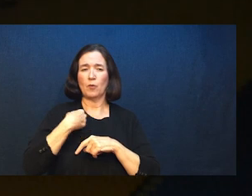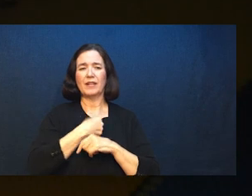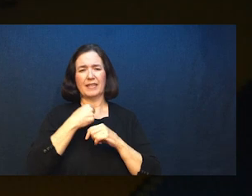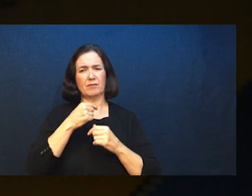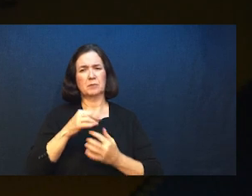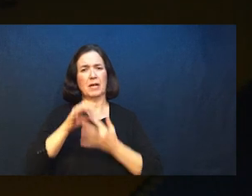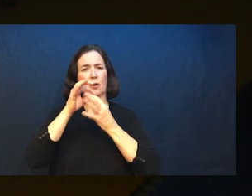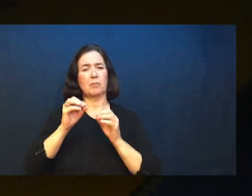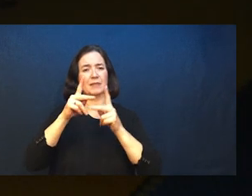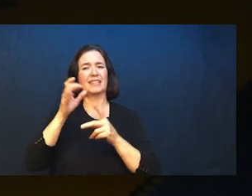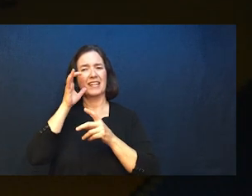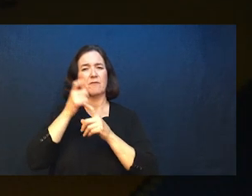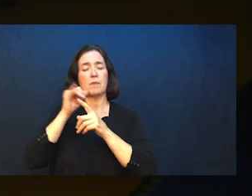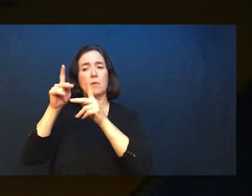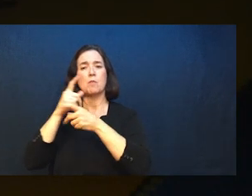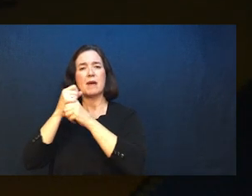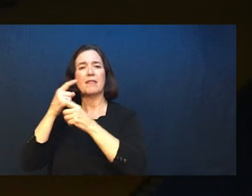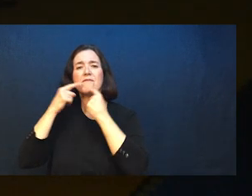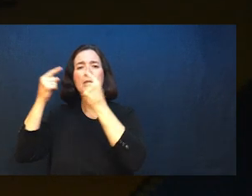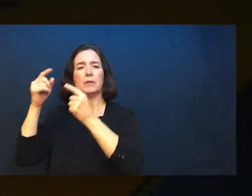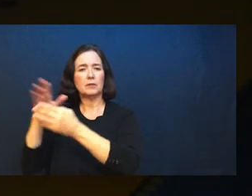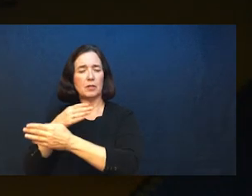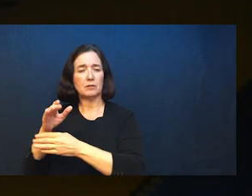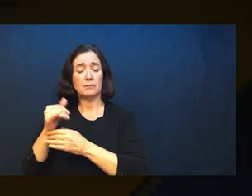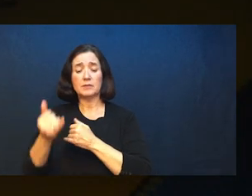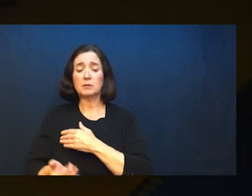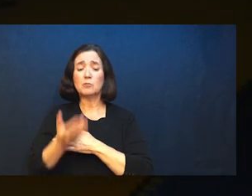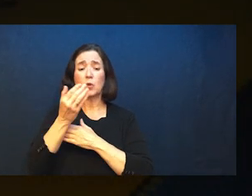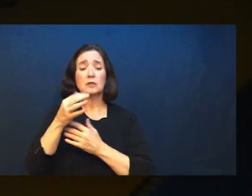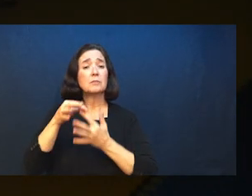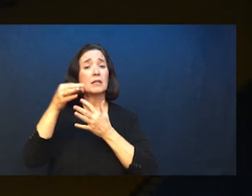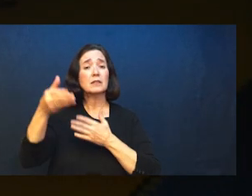Today, we have the unique opportunity to hear from the person who made that song famous.